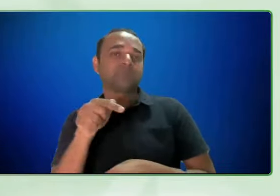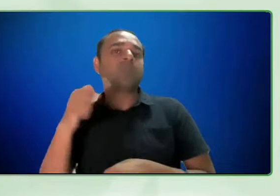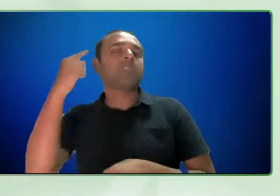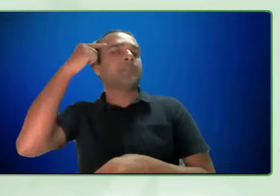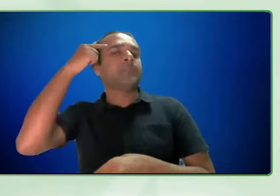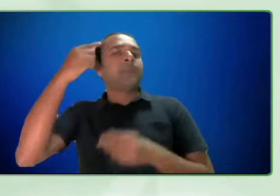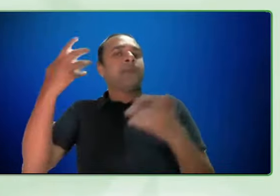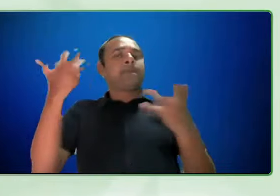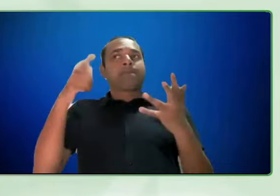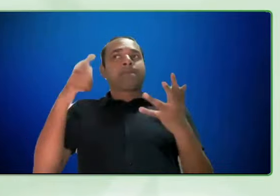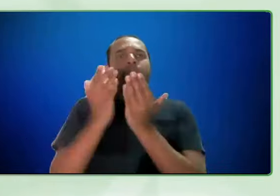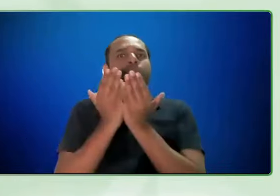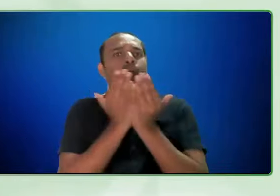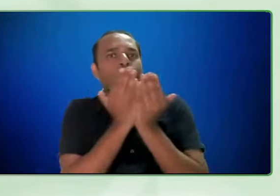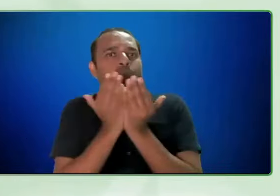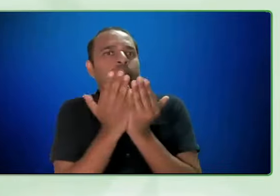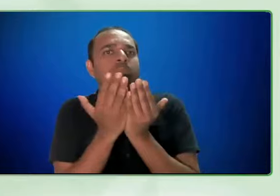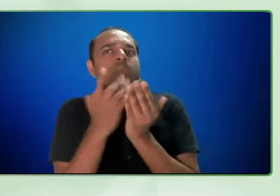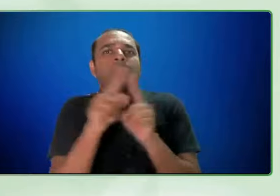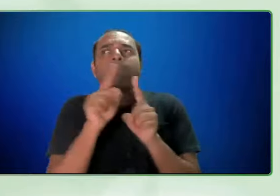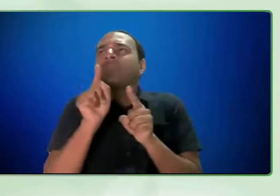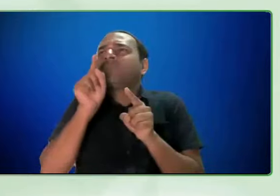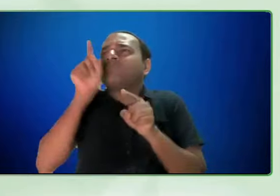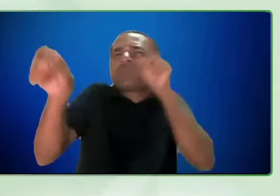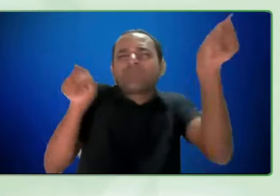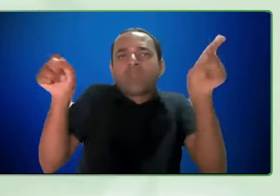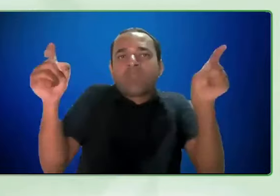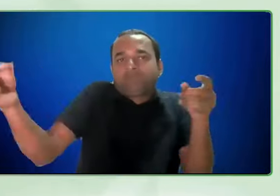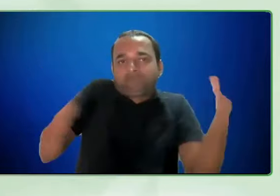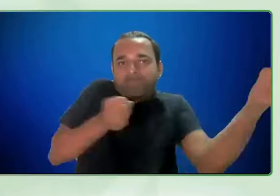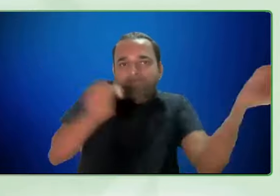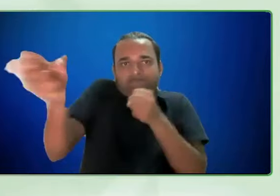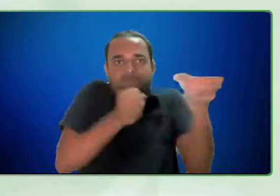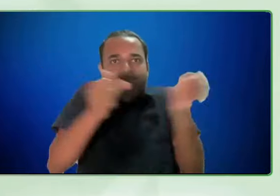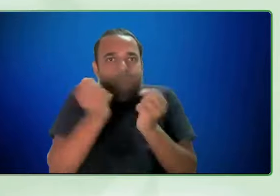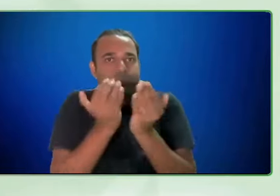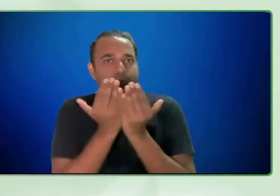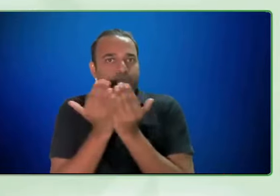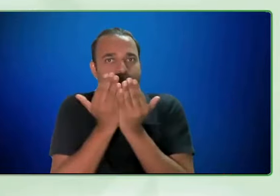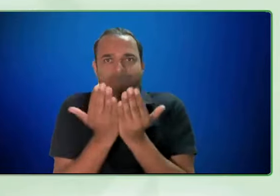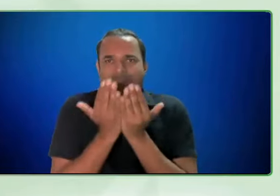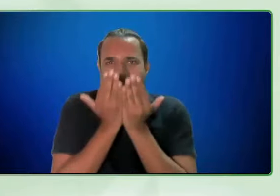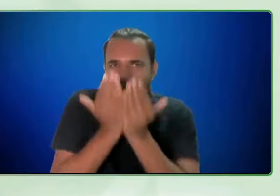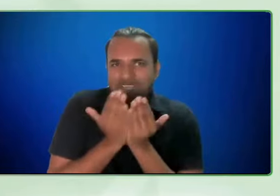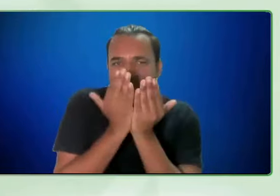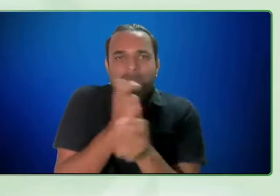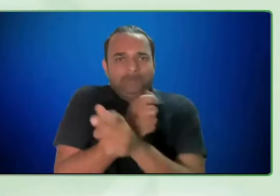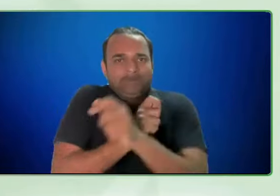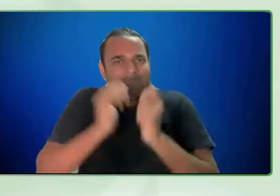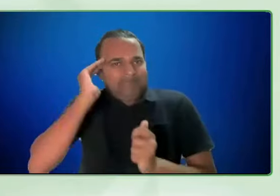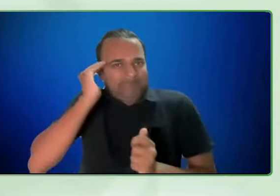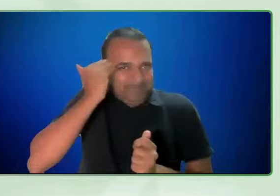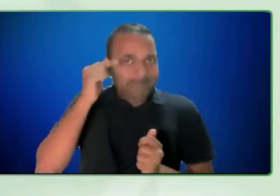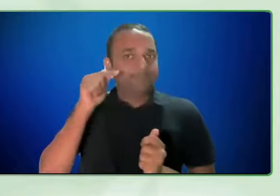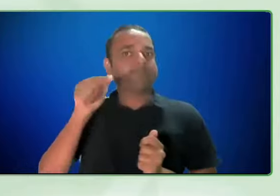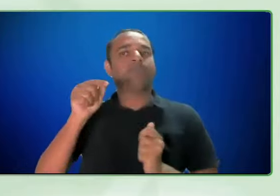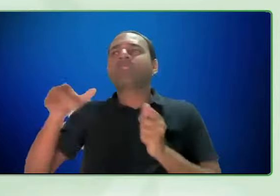seemed appropriate for us to partner with you because what it meant was taking the world to